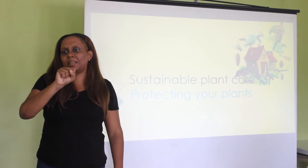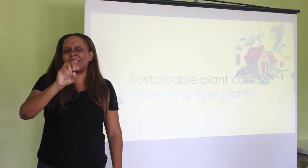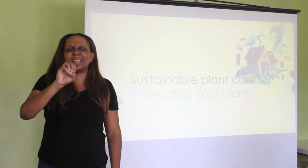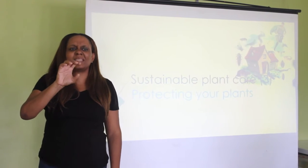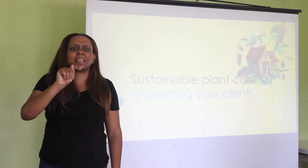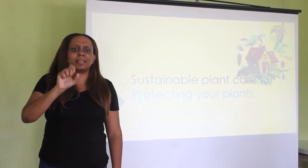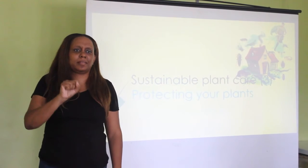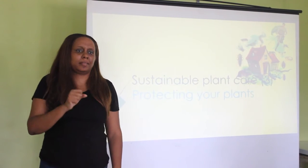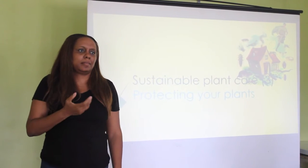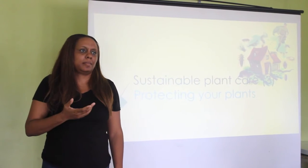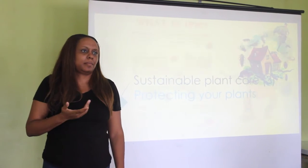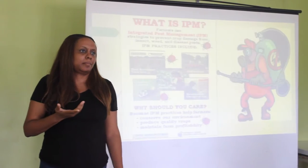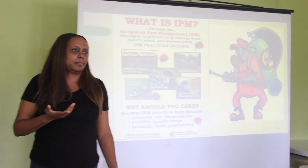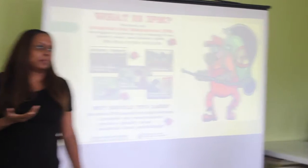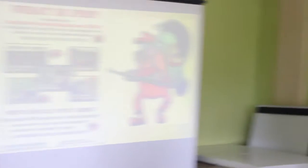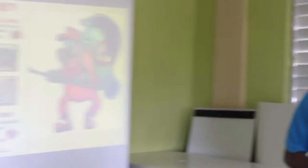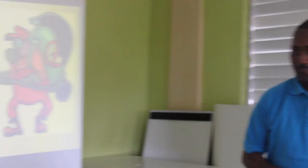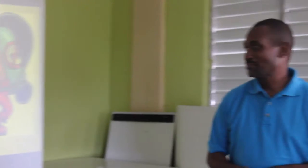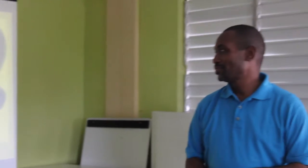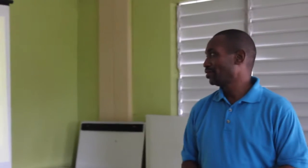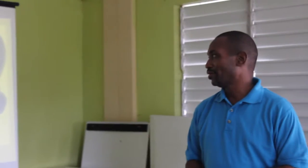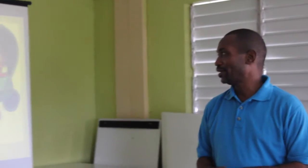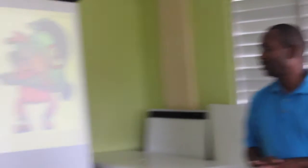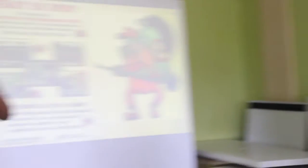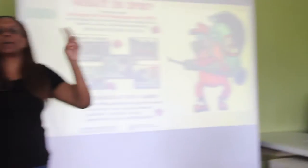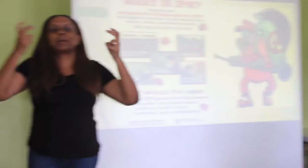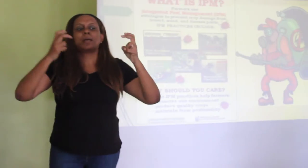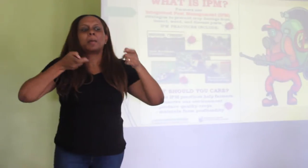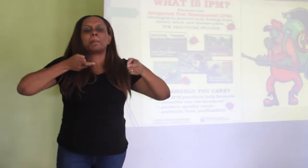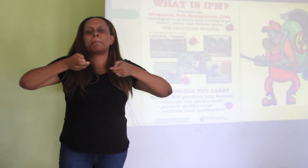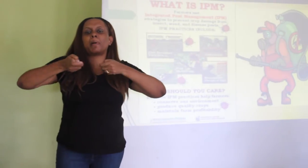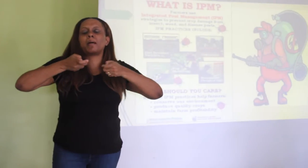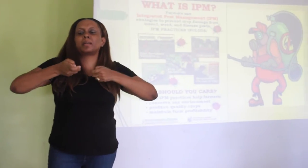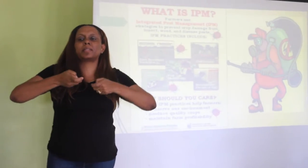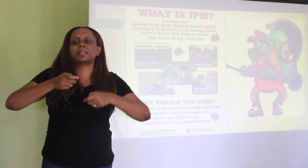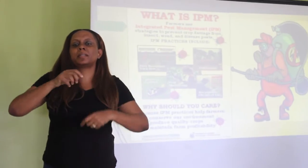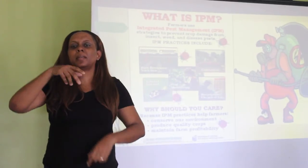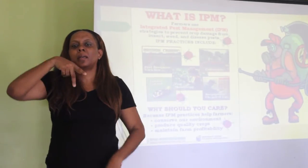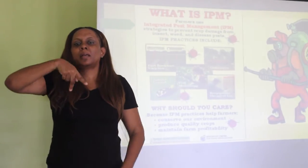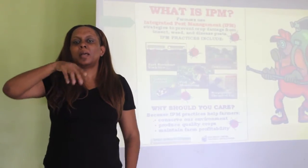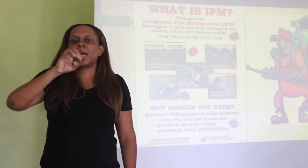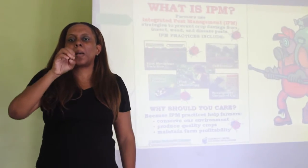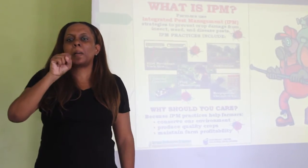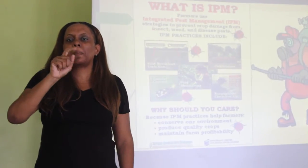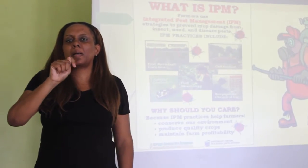i let me say managing pests right um for a lack of time i won't go through everything